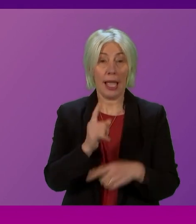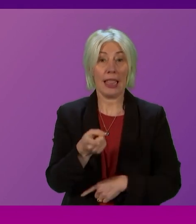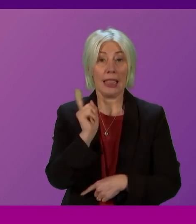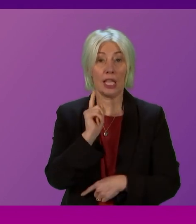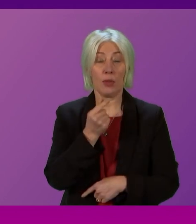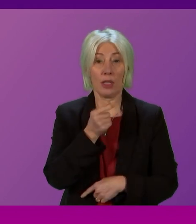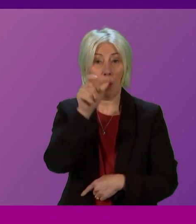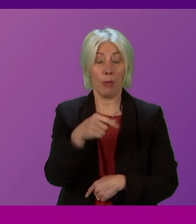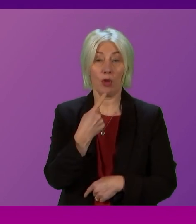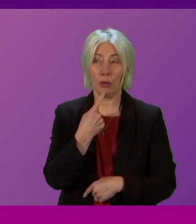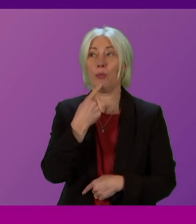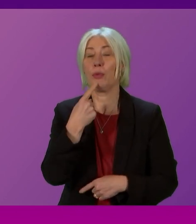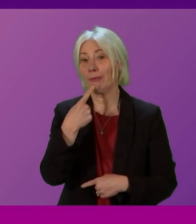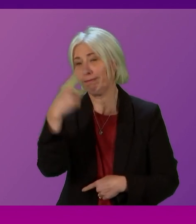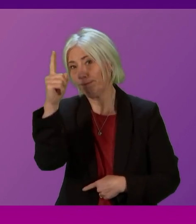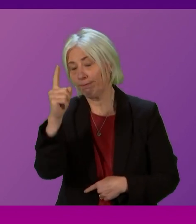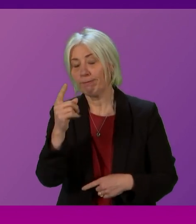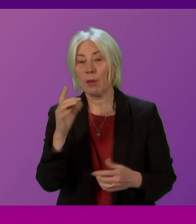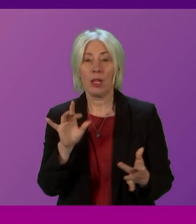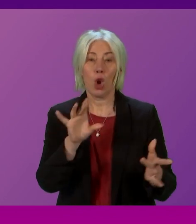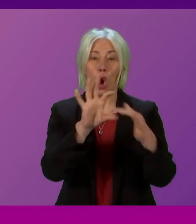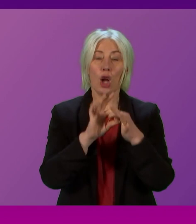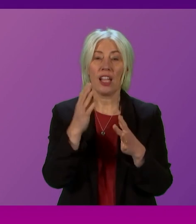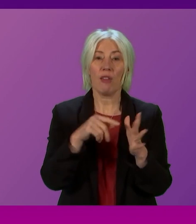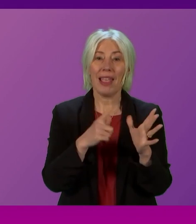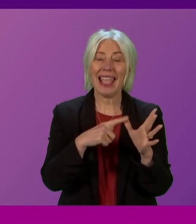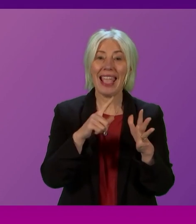Last week, a whistleblower from the accident and emergency department at Victoria hospital